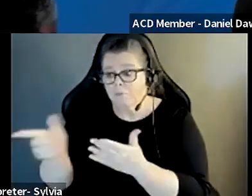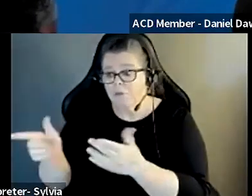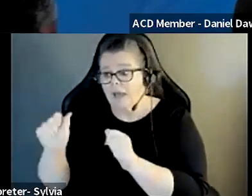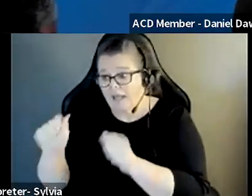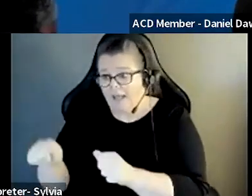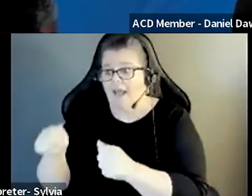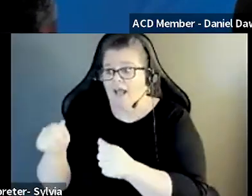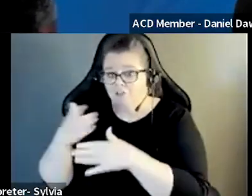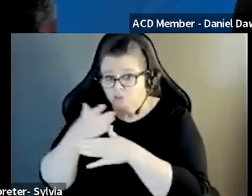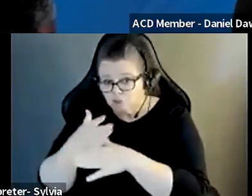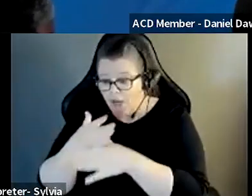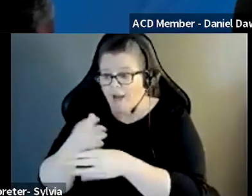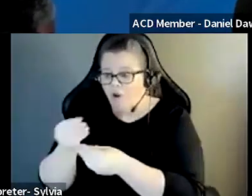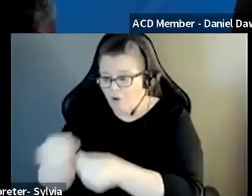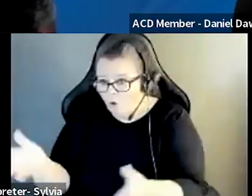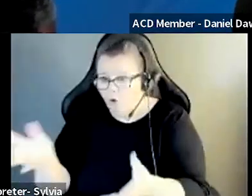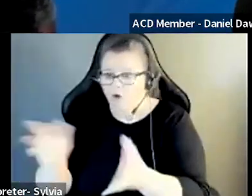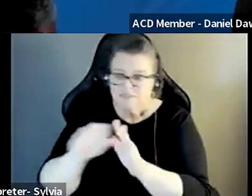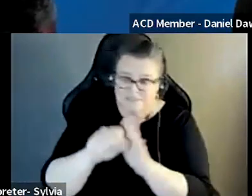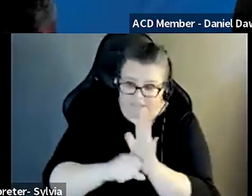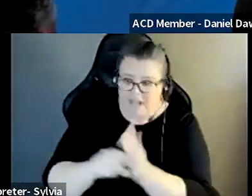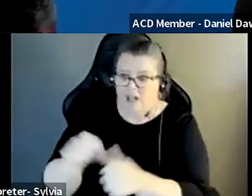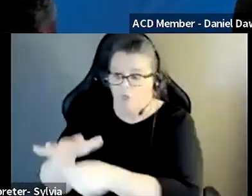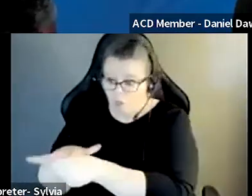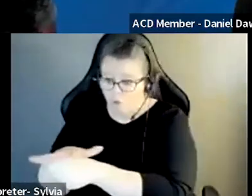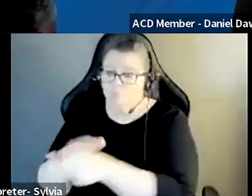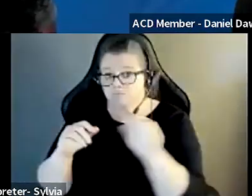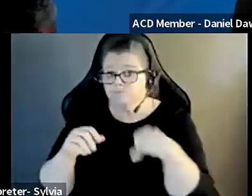and local partners, the answer is yes, it could be.